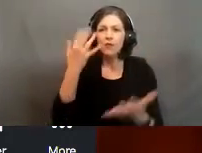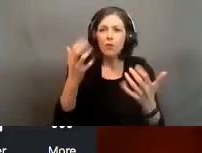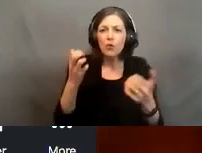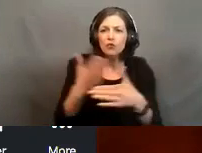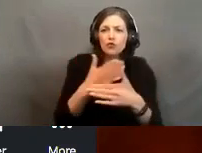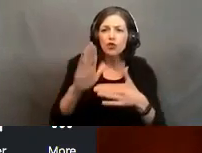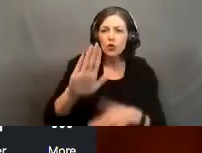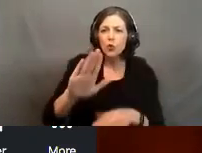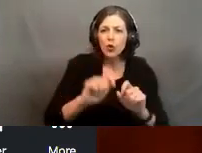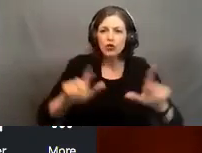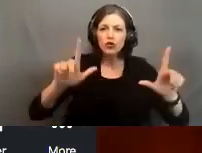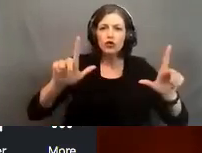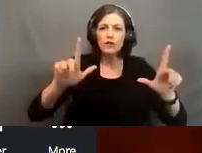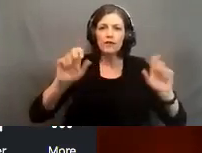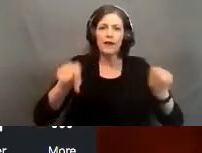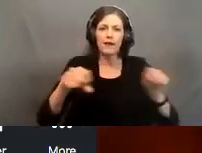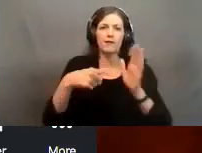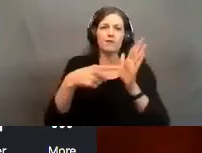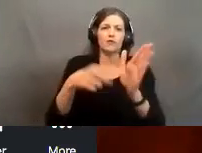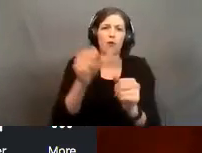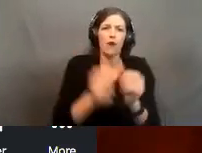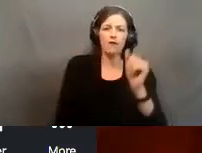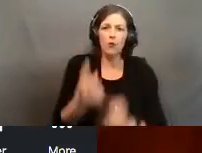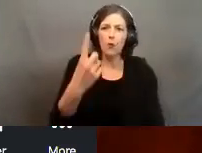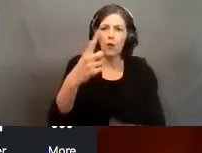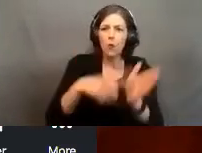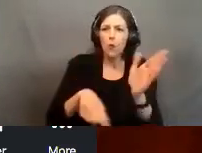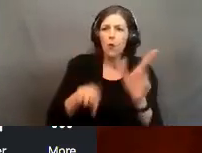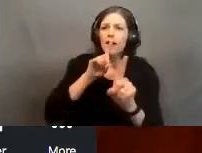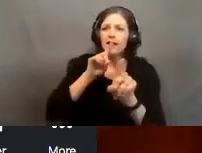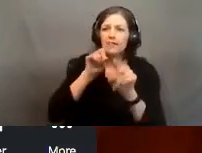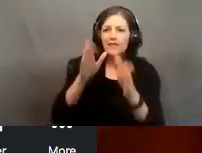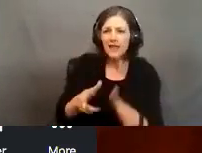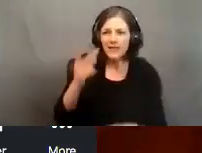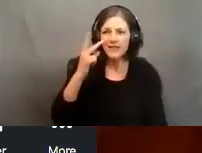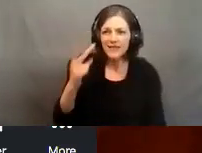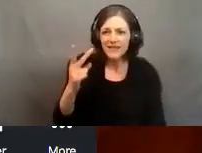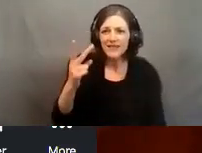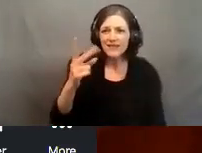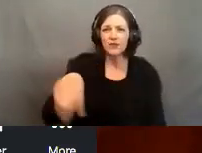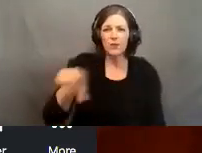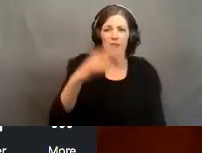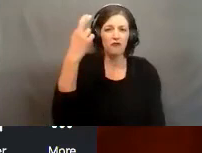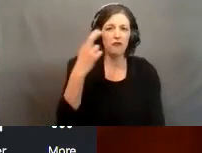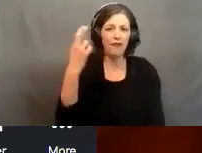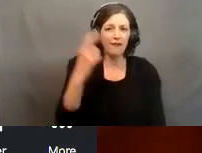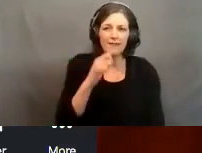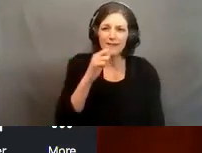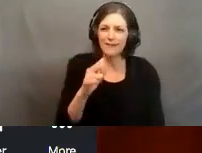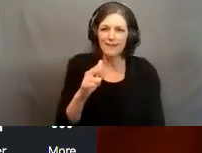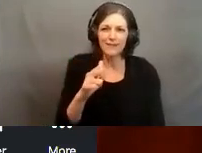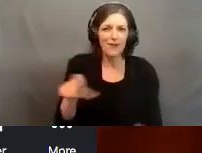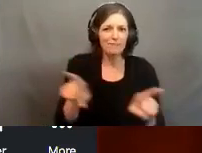I can show everyone 12:41:54 what attendees are going to see so they realize it's not going to be as a small parade and might help to have a